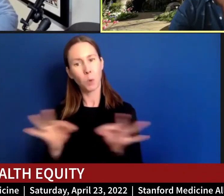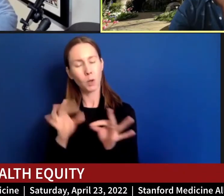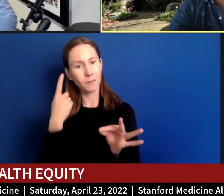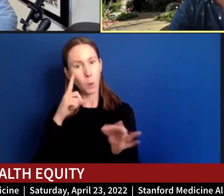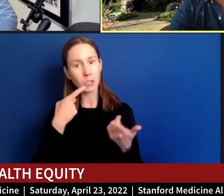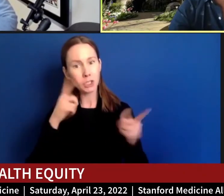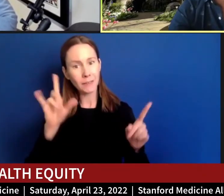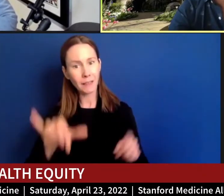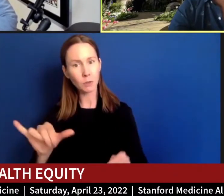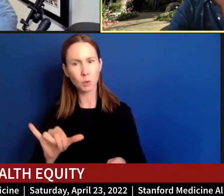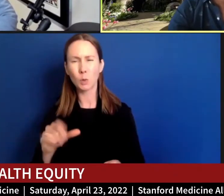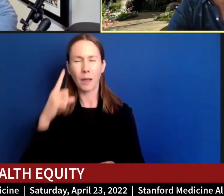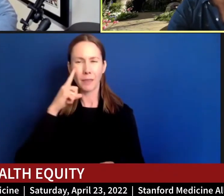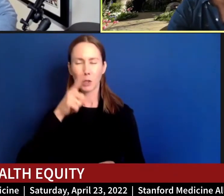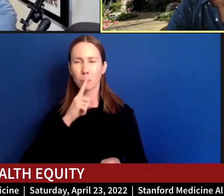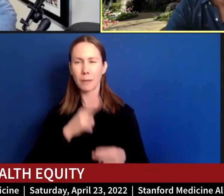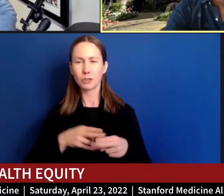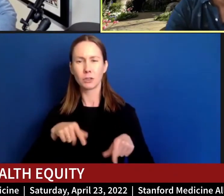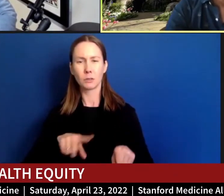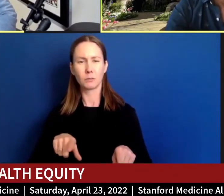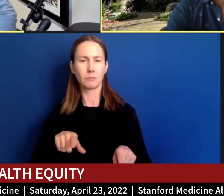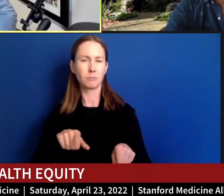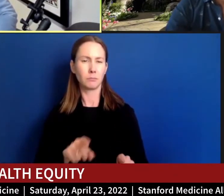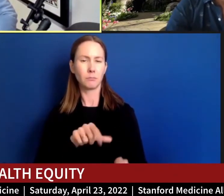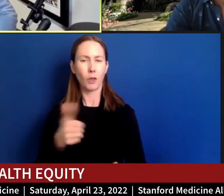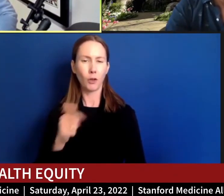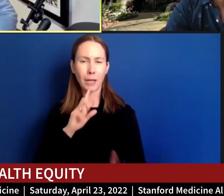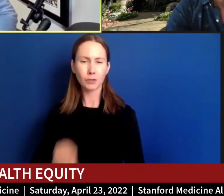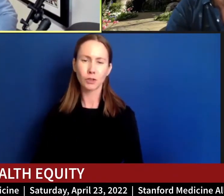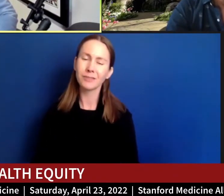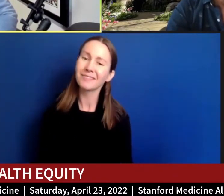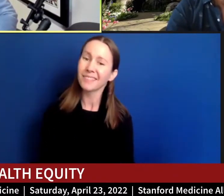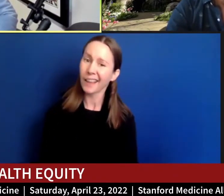address this a little bit in the earlier question. >>> ANDRES GALLEGOS: Yead, and so we don’t have—to